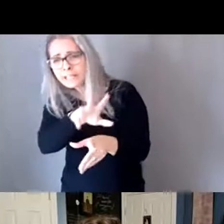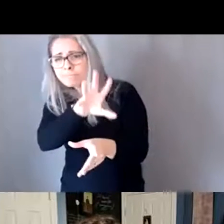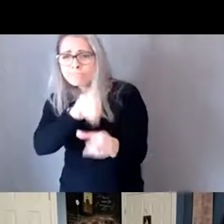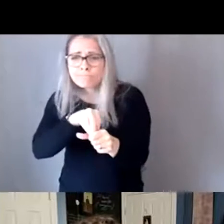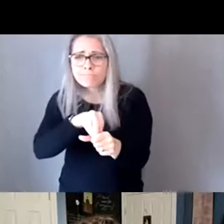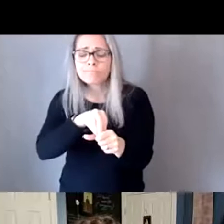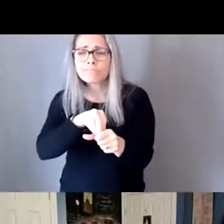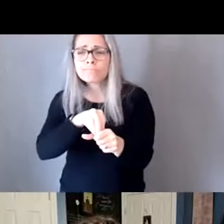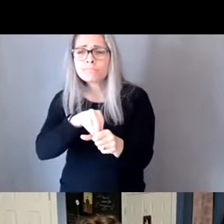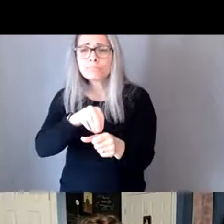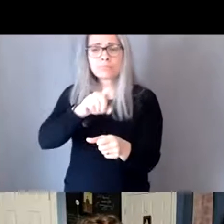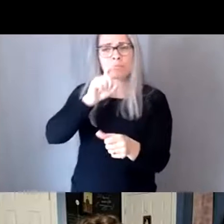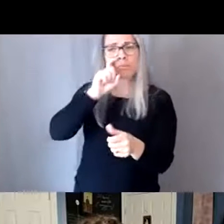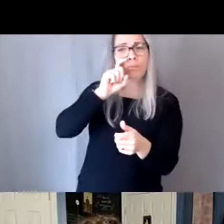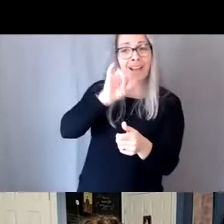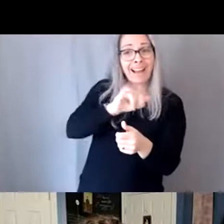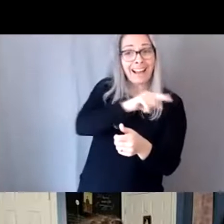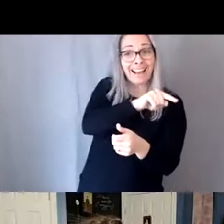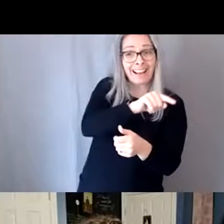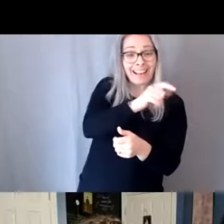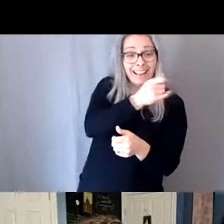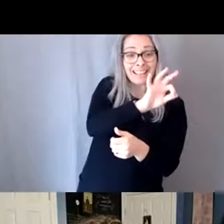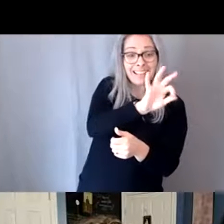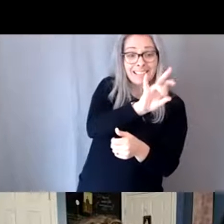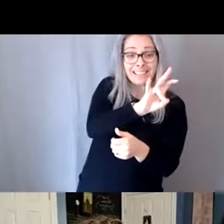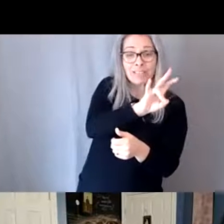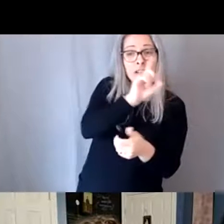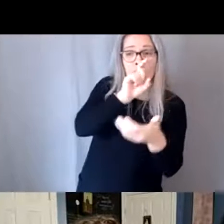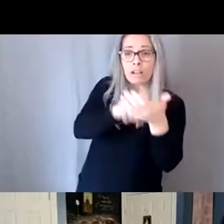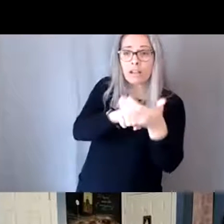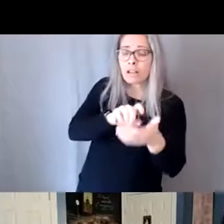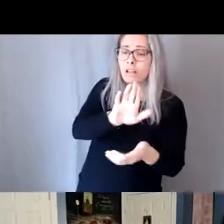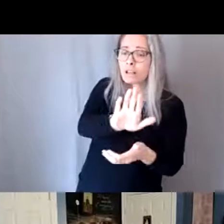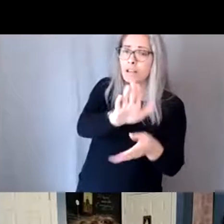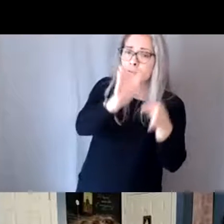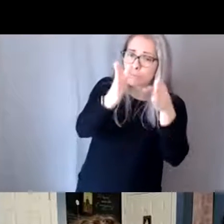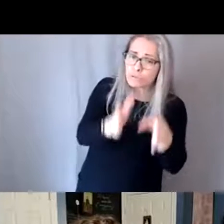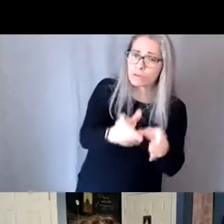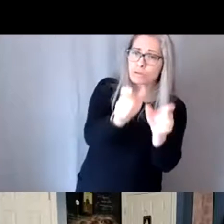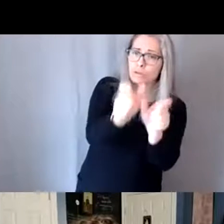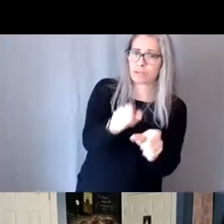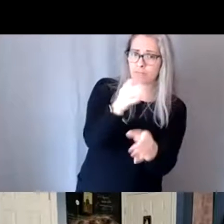that acknowledgement of the client or the disabled person as